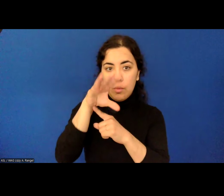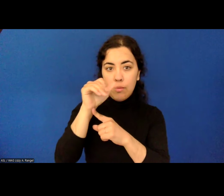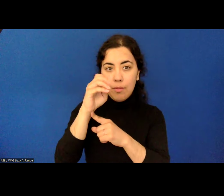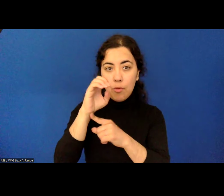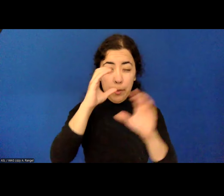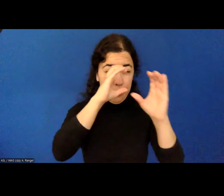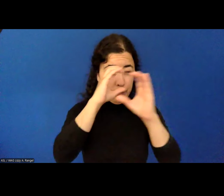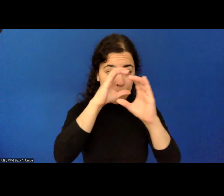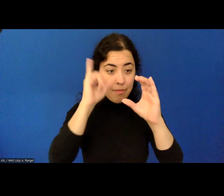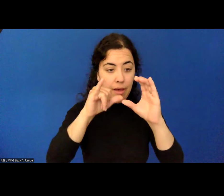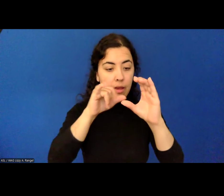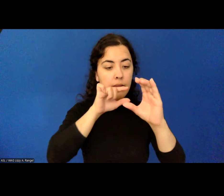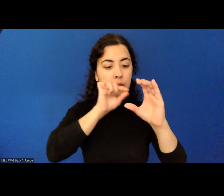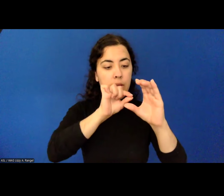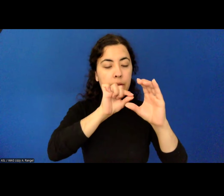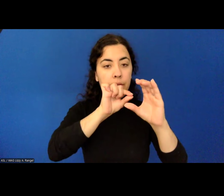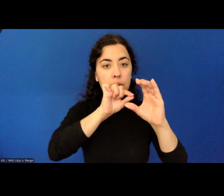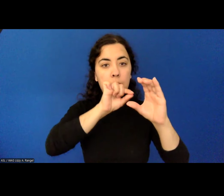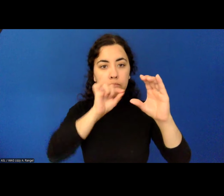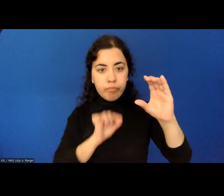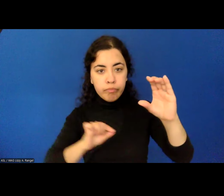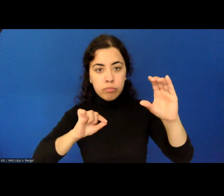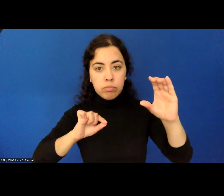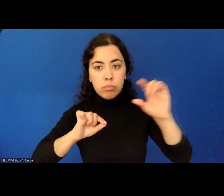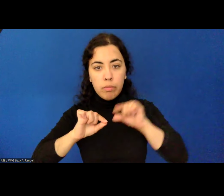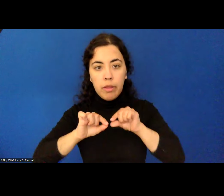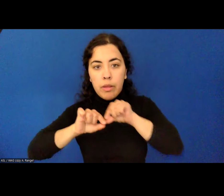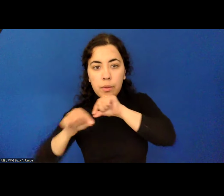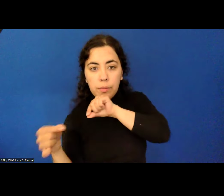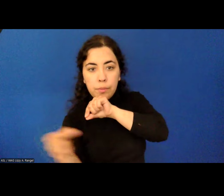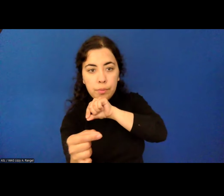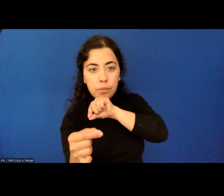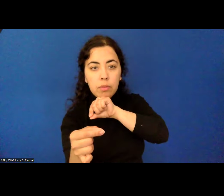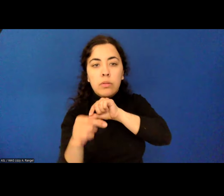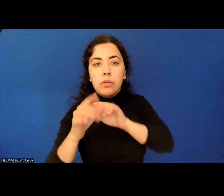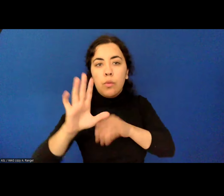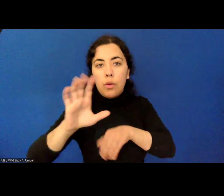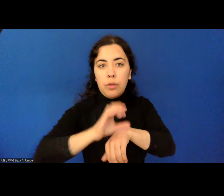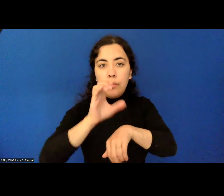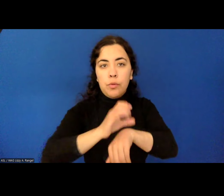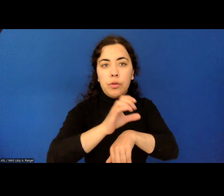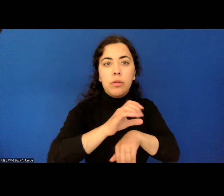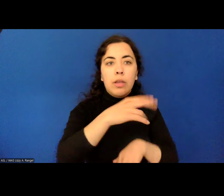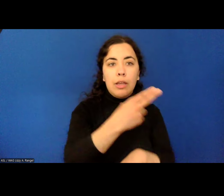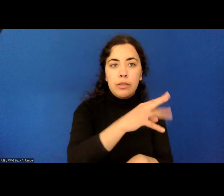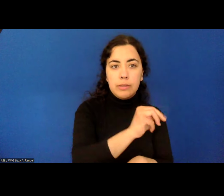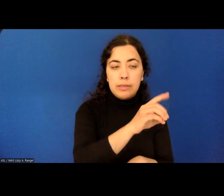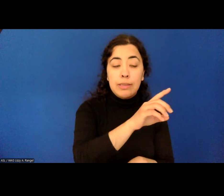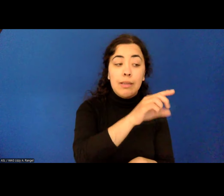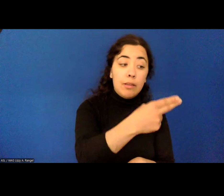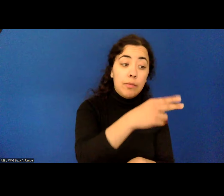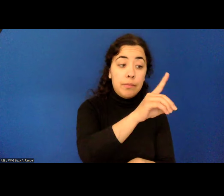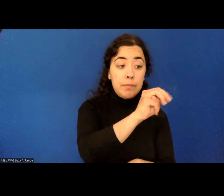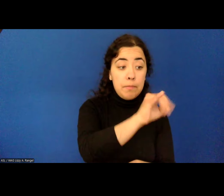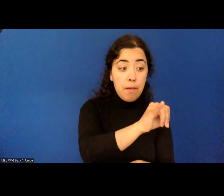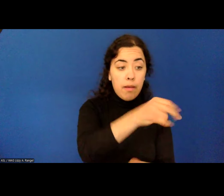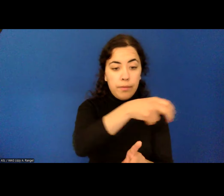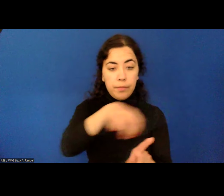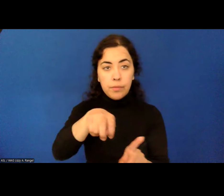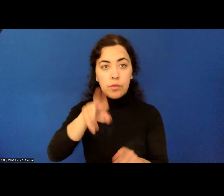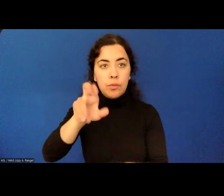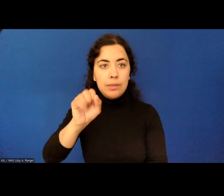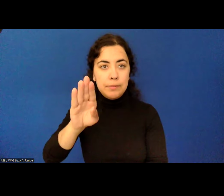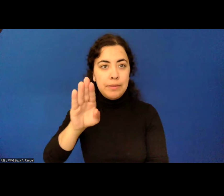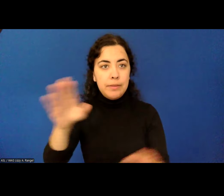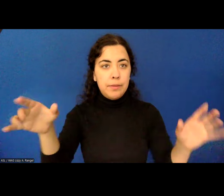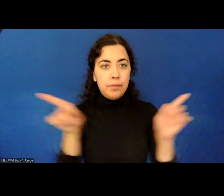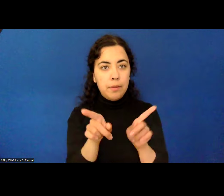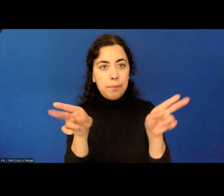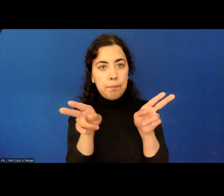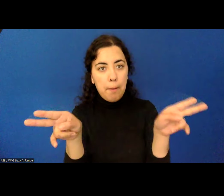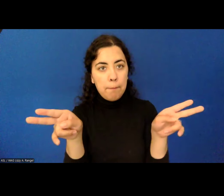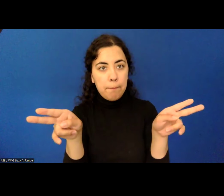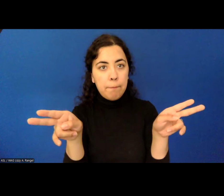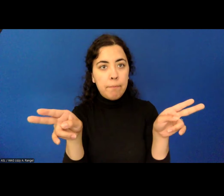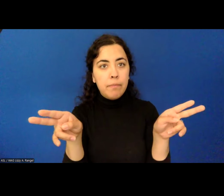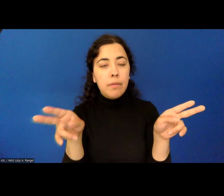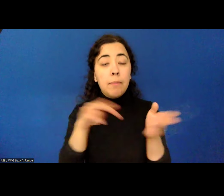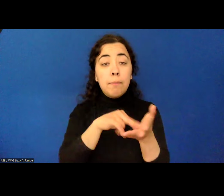computer through USB from HDMI to USB. Again, this just transforms your video camera into